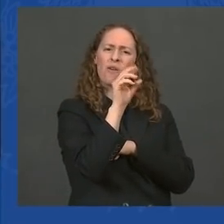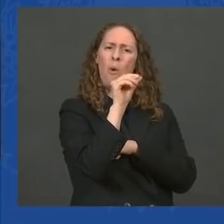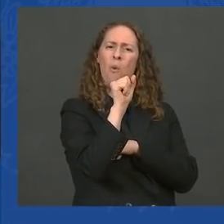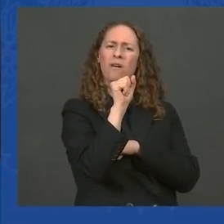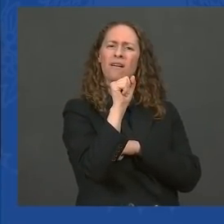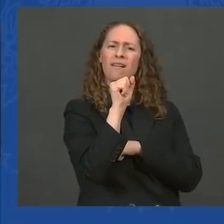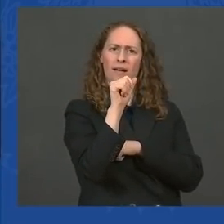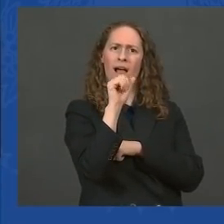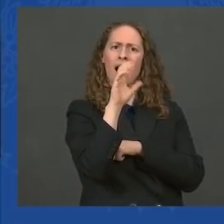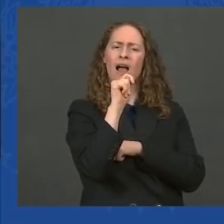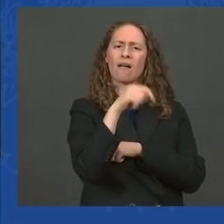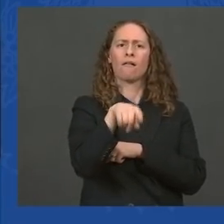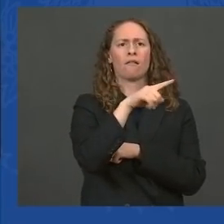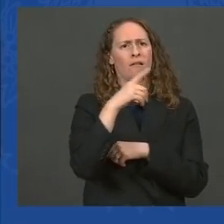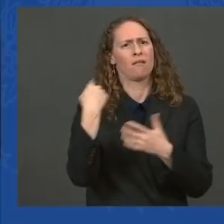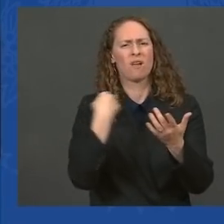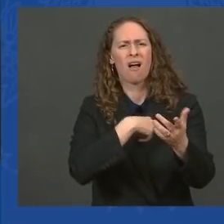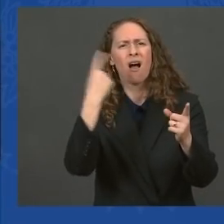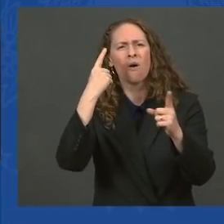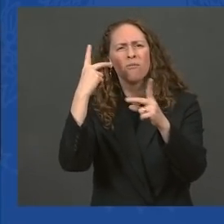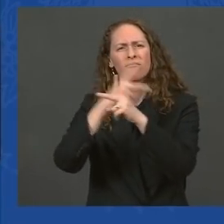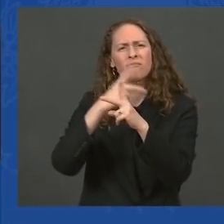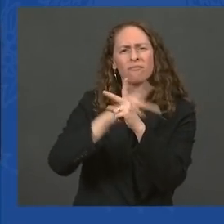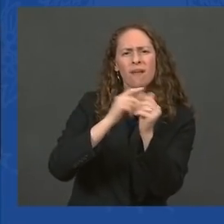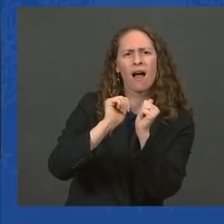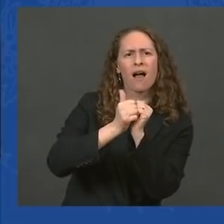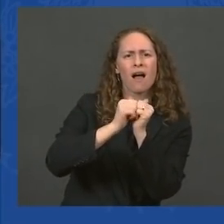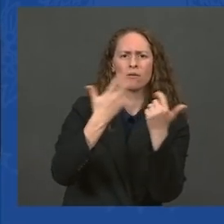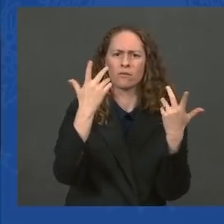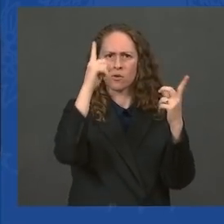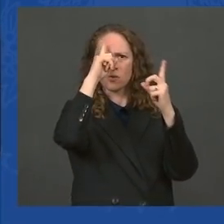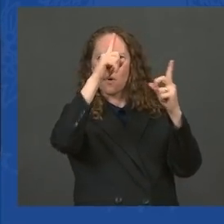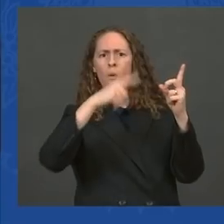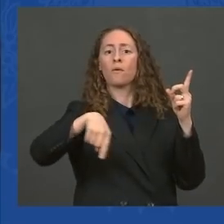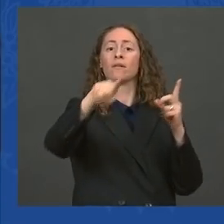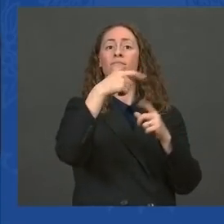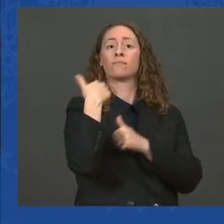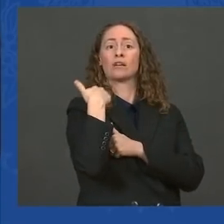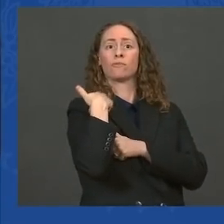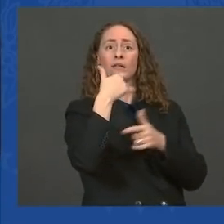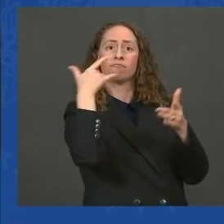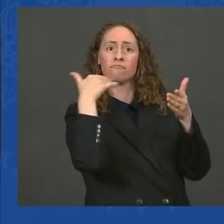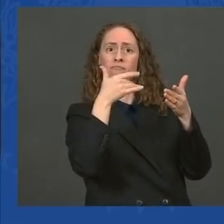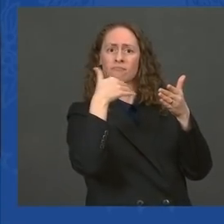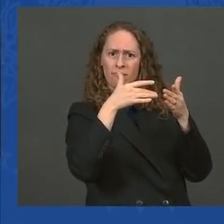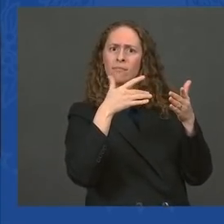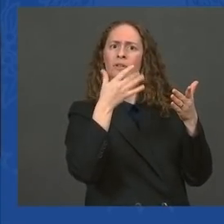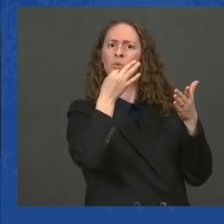In 2019, the Inspector General of the VA reported that staff shortages are one of the causes